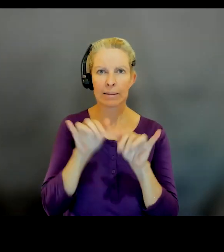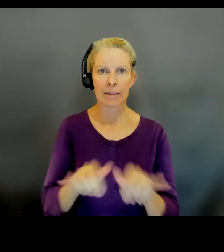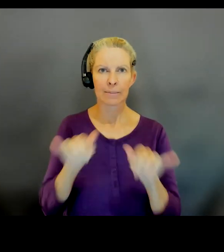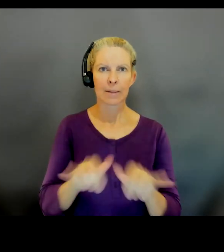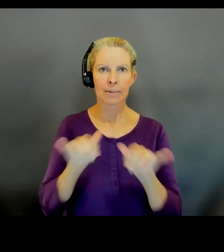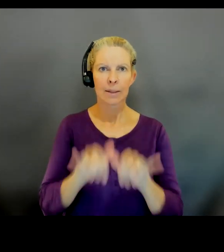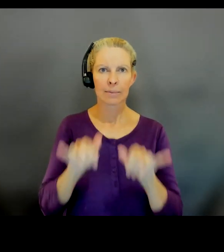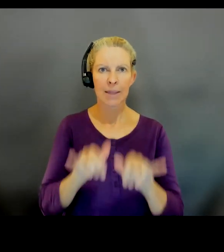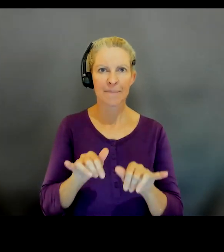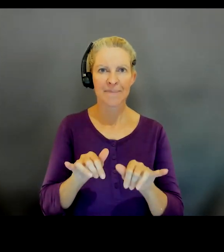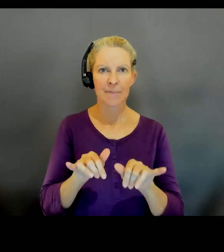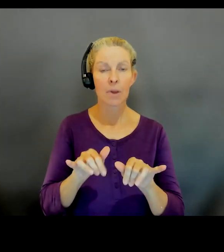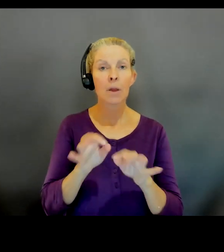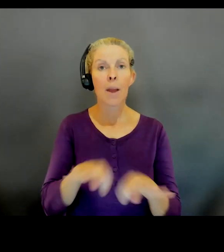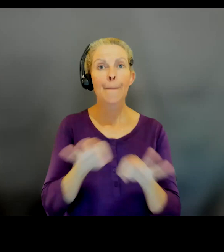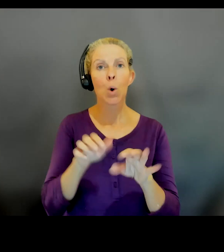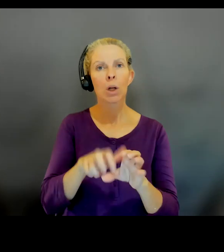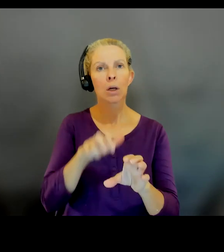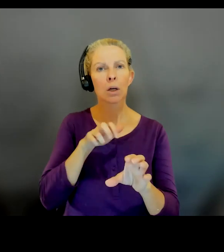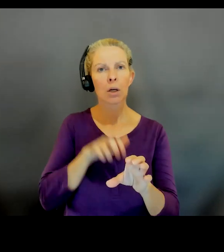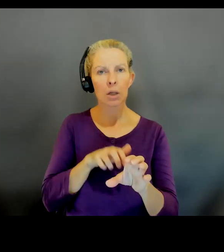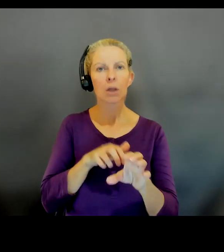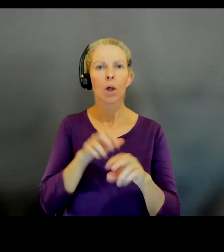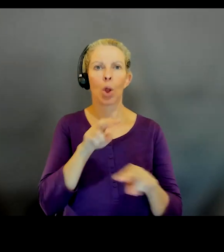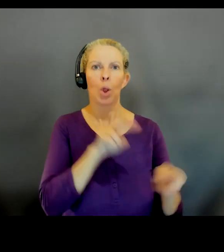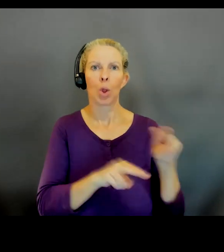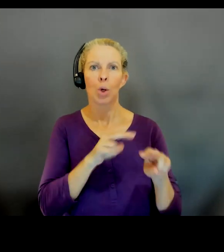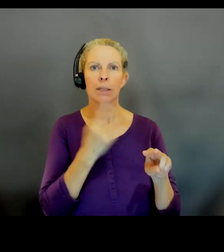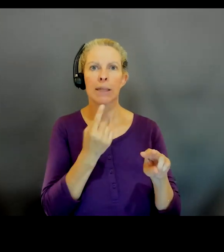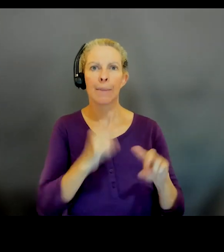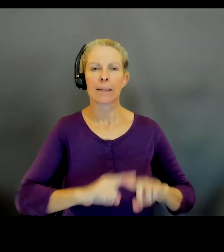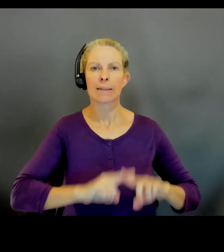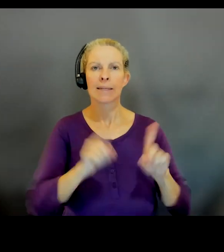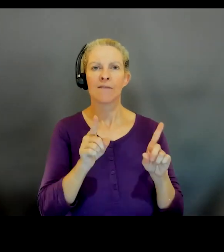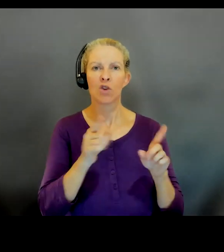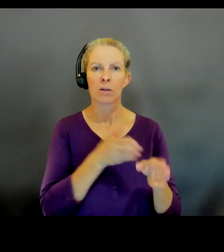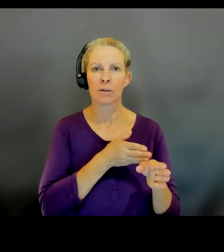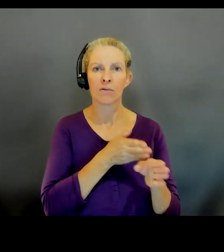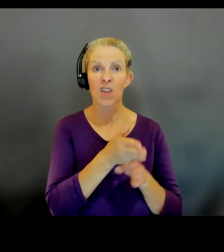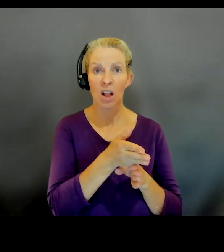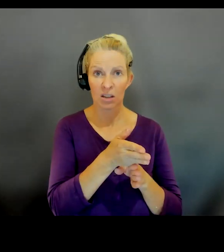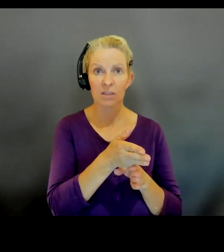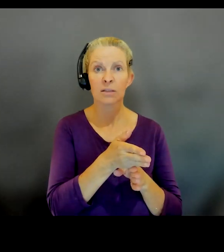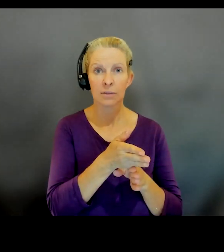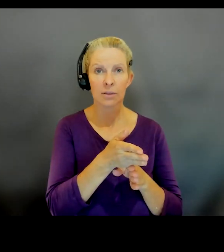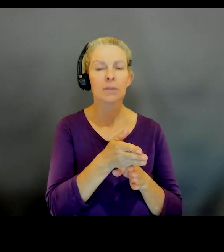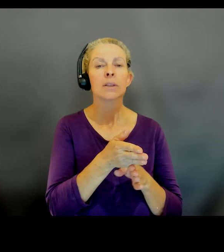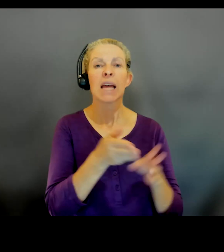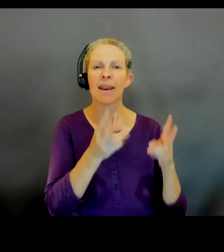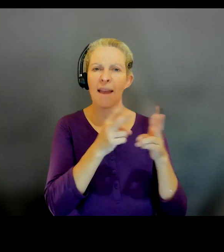at something that is unrelated to what you do. Pick it apart and study it to see if you can